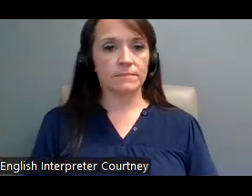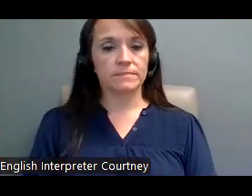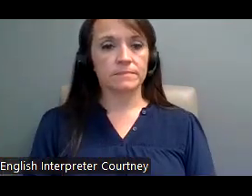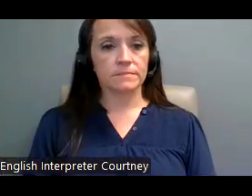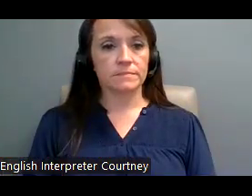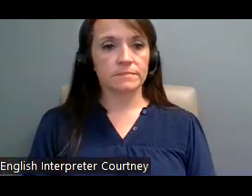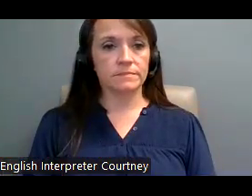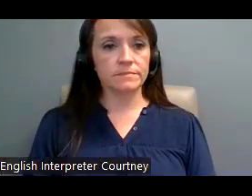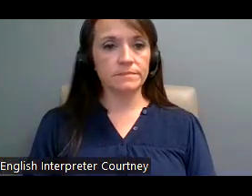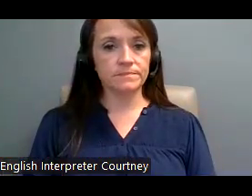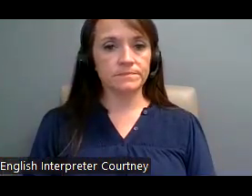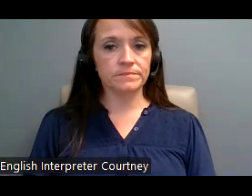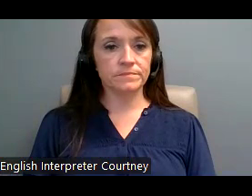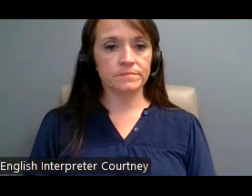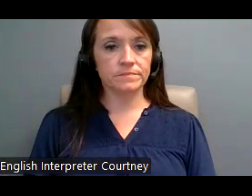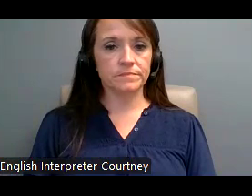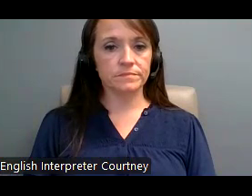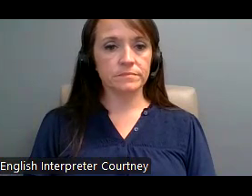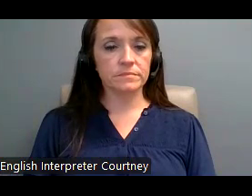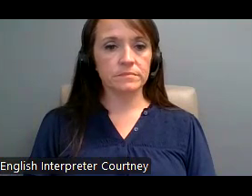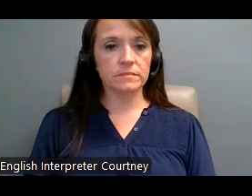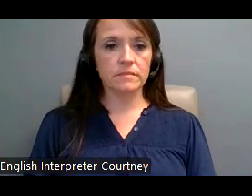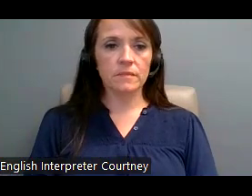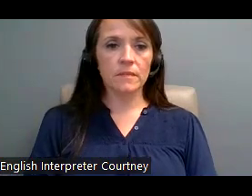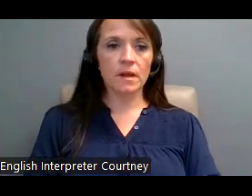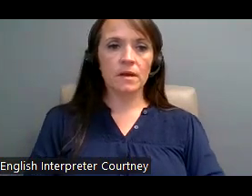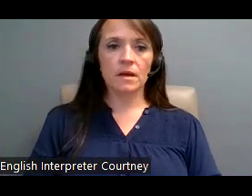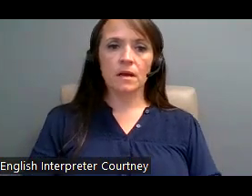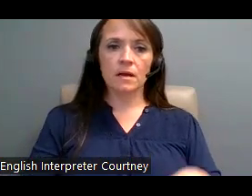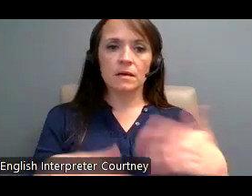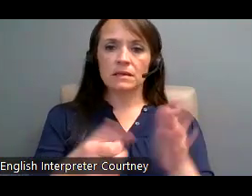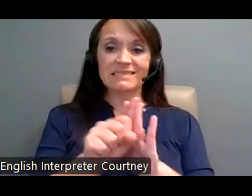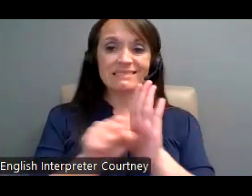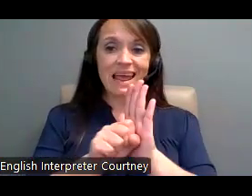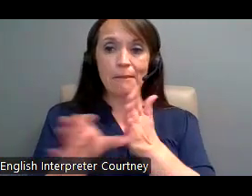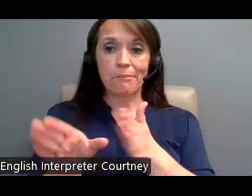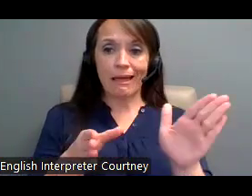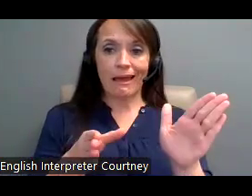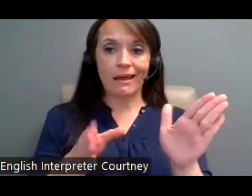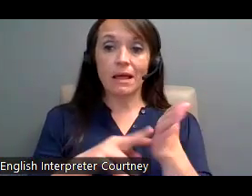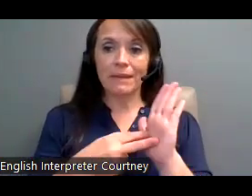state plan is a document, an insurance document but it is again a plan that is developed within